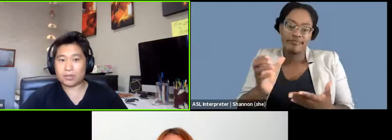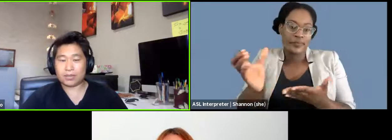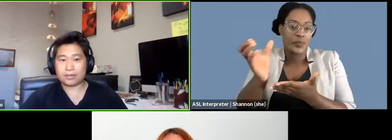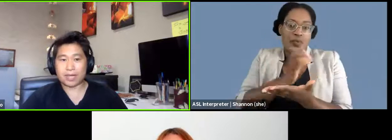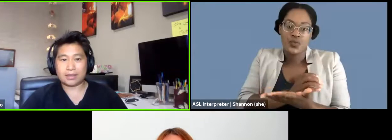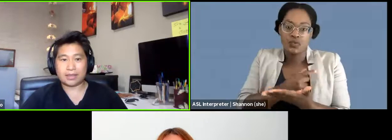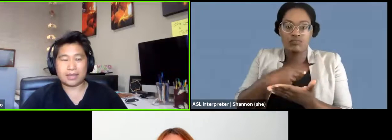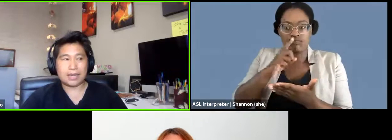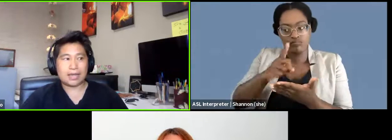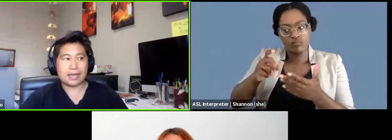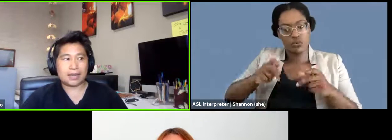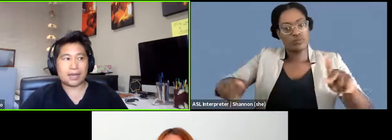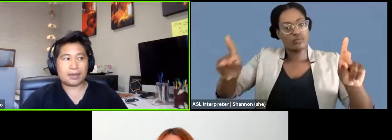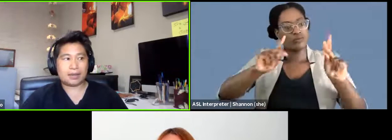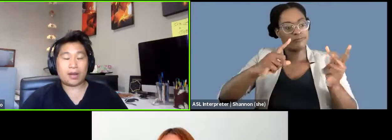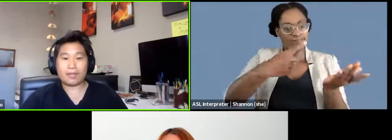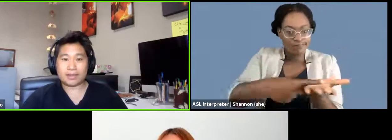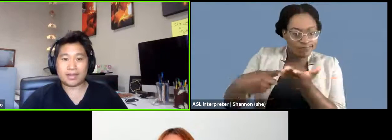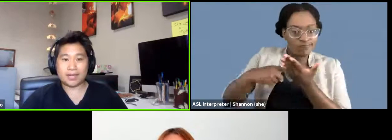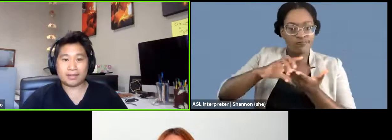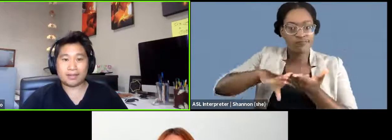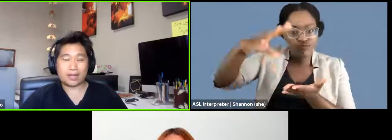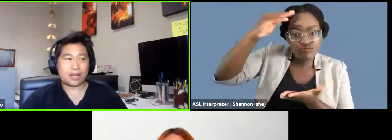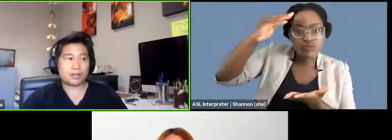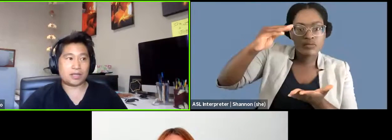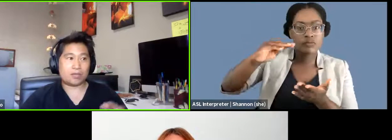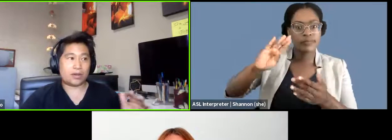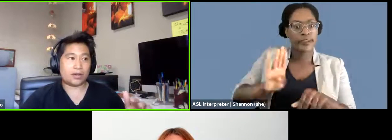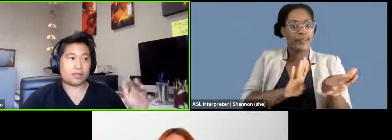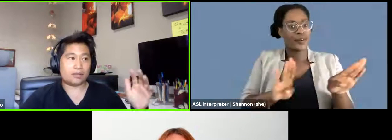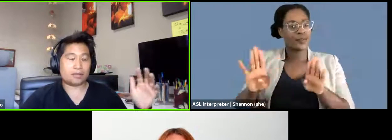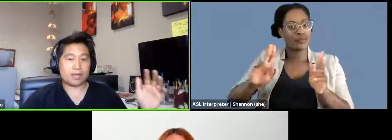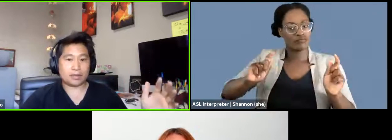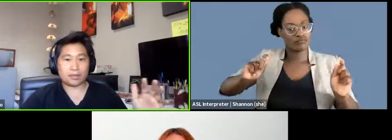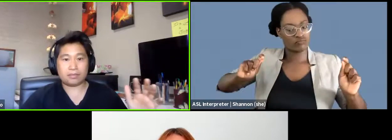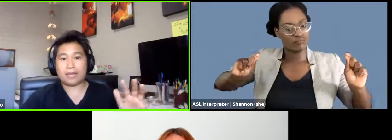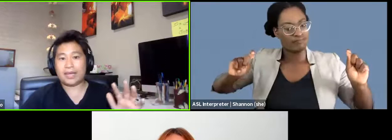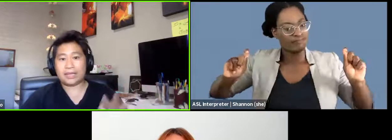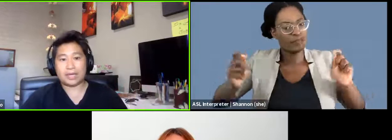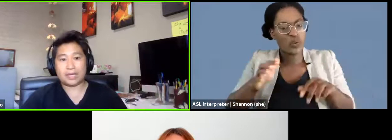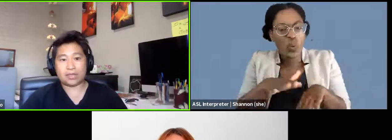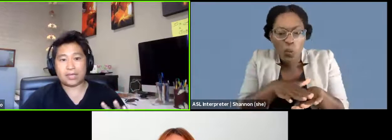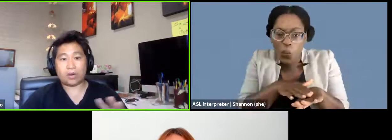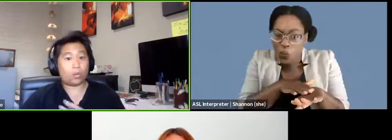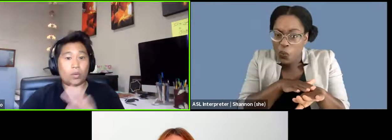within Gladly. I am confident that anything that comes up whether it is BLM or anti-Asian hate or